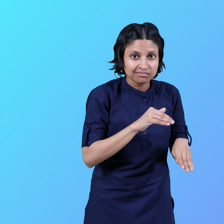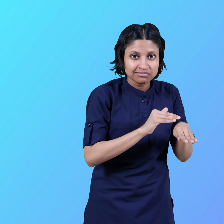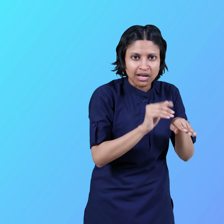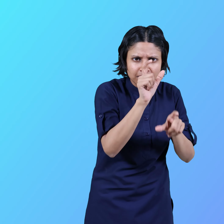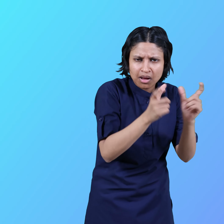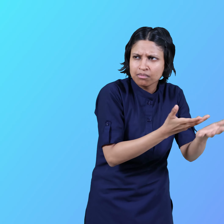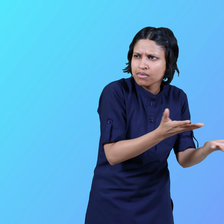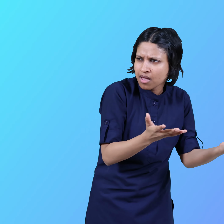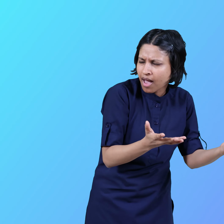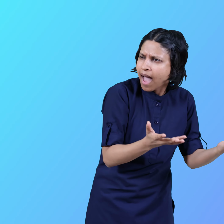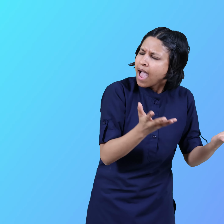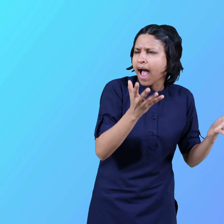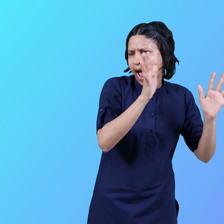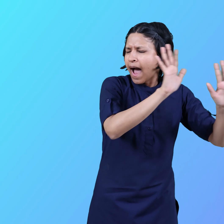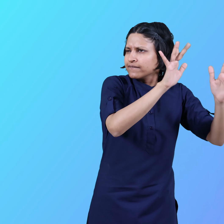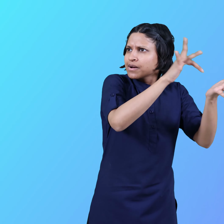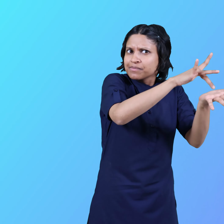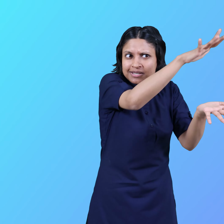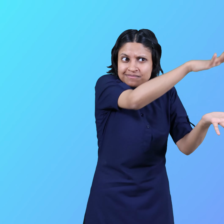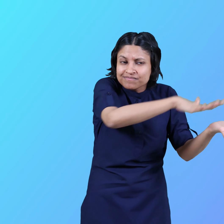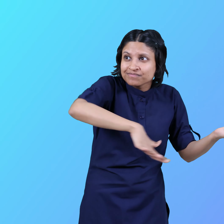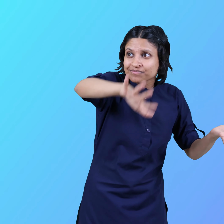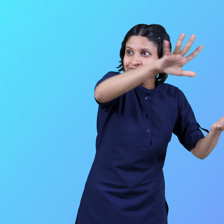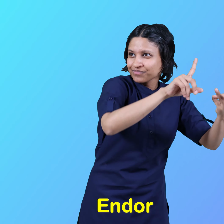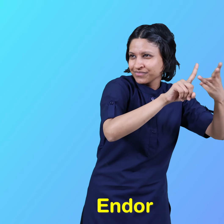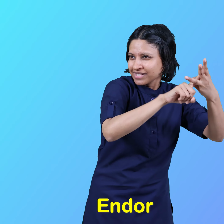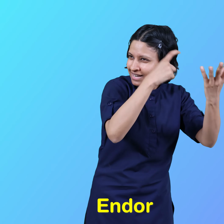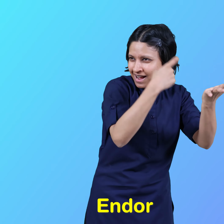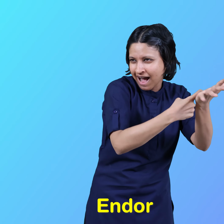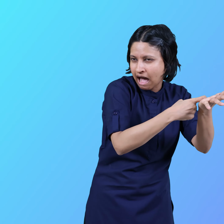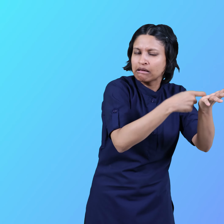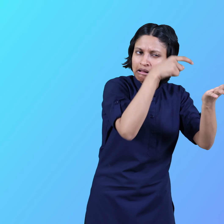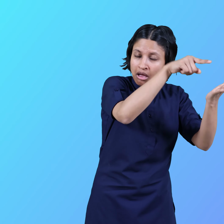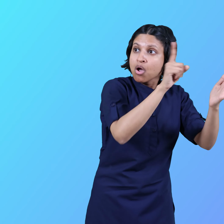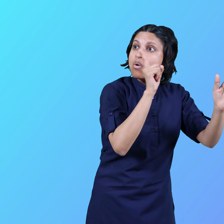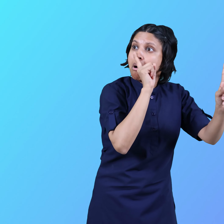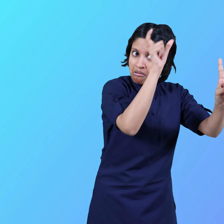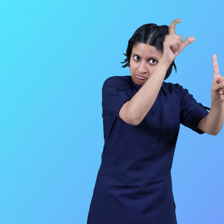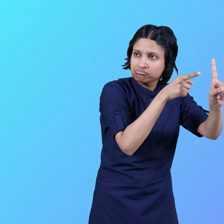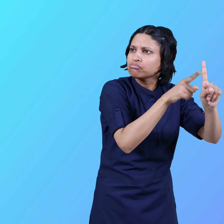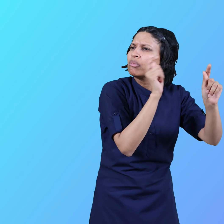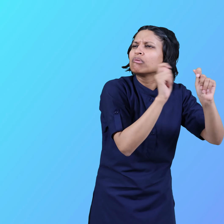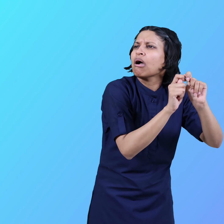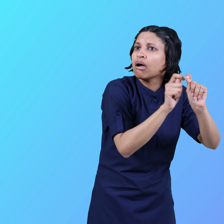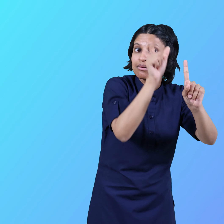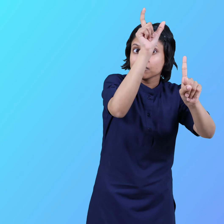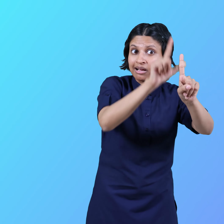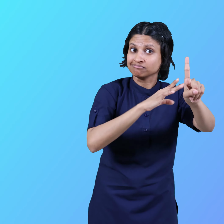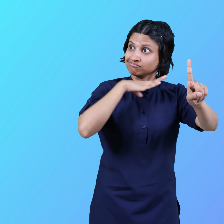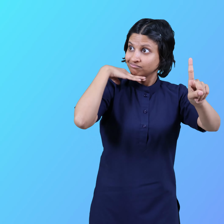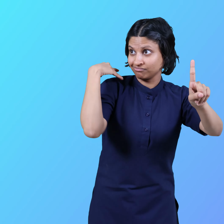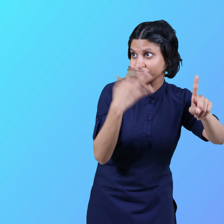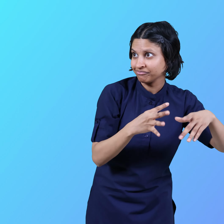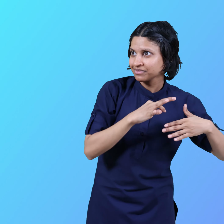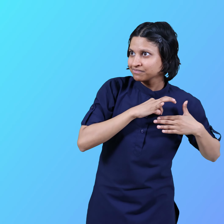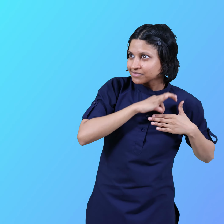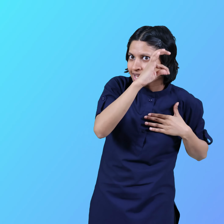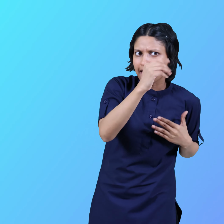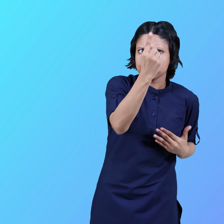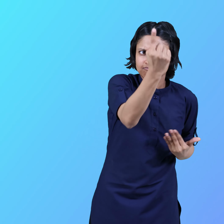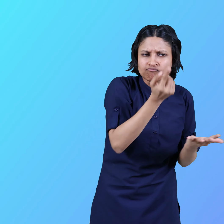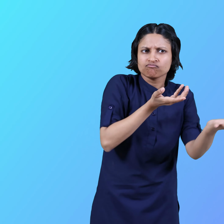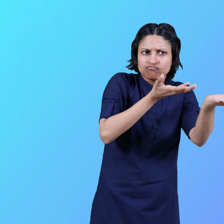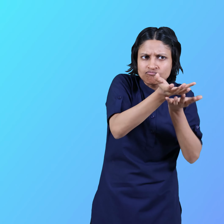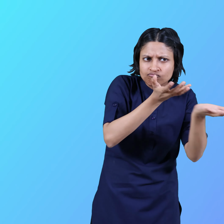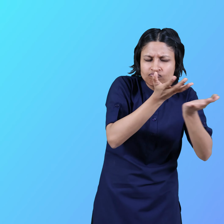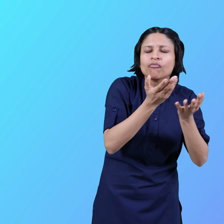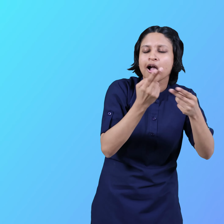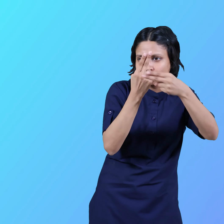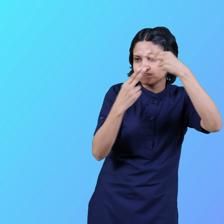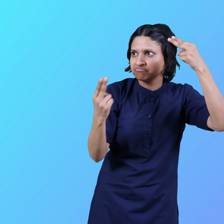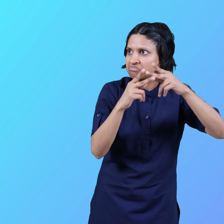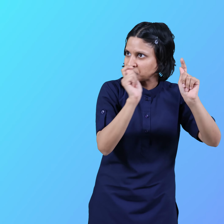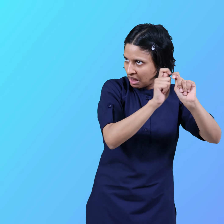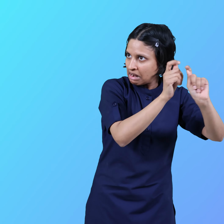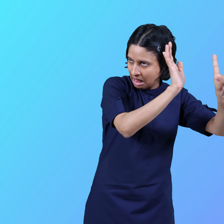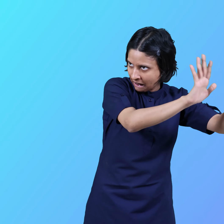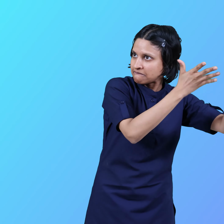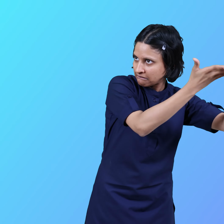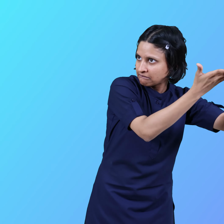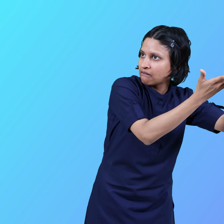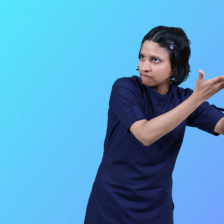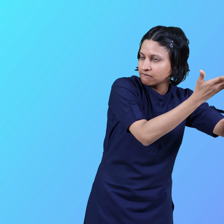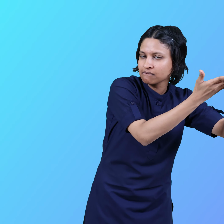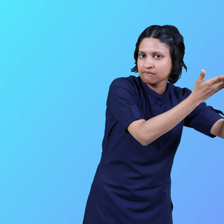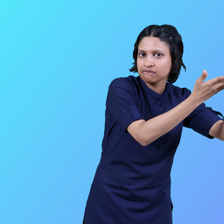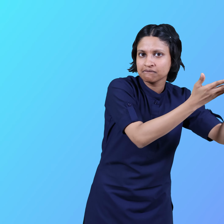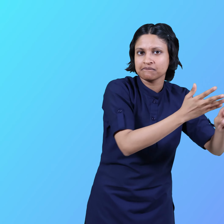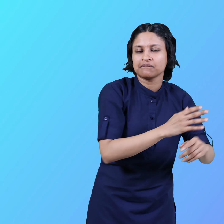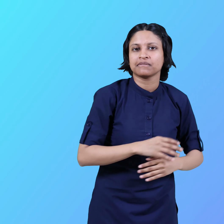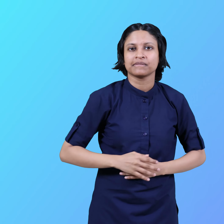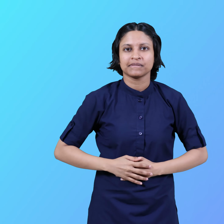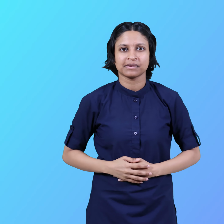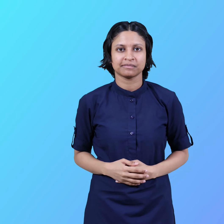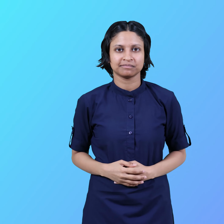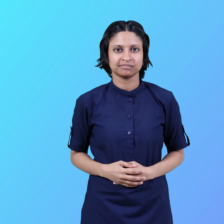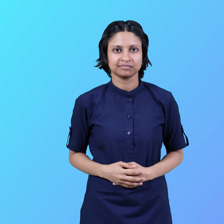His officers answered, “There is a woman at Endor who contacts ghosts.”